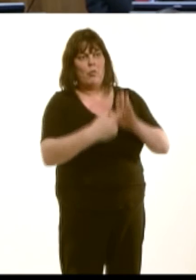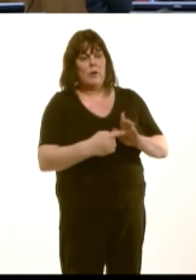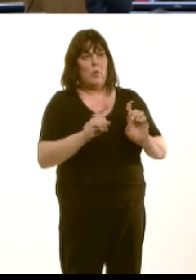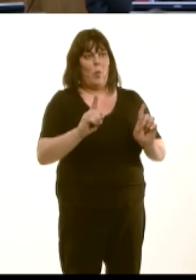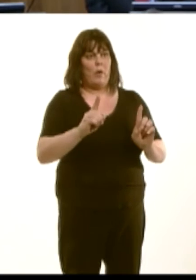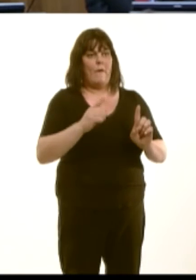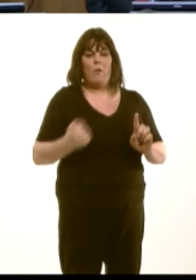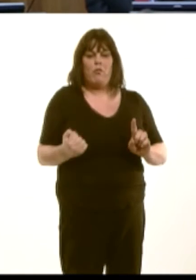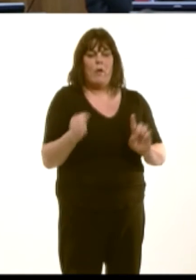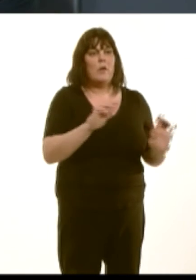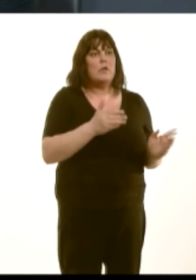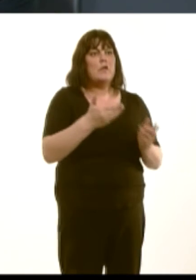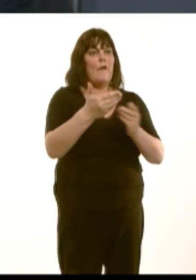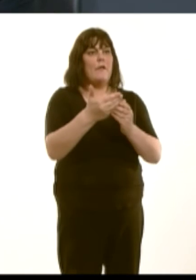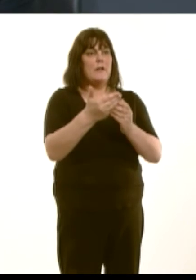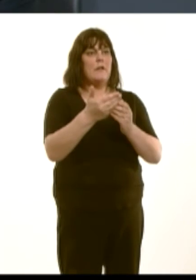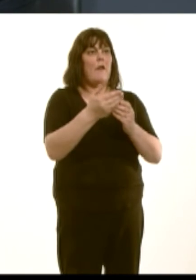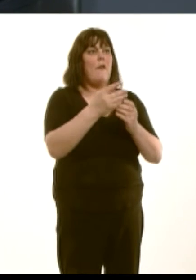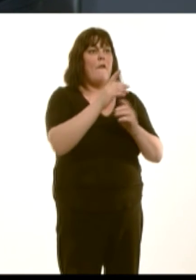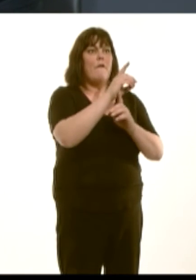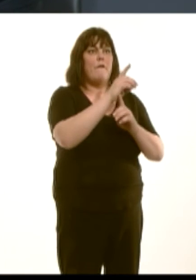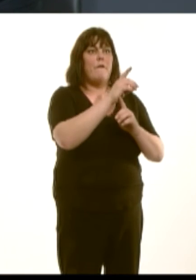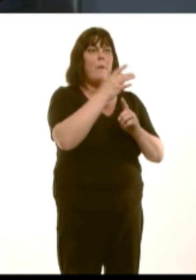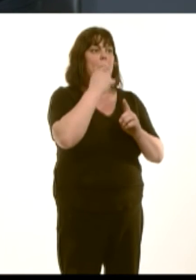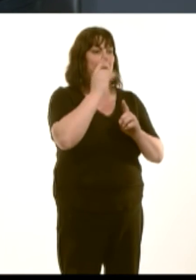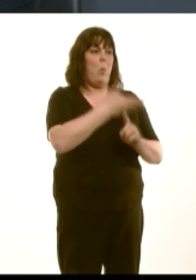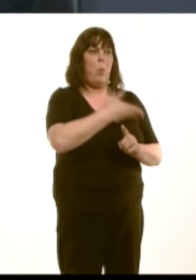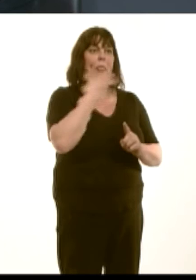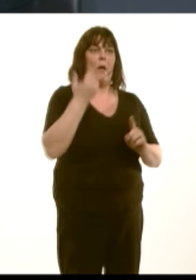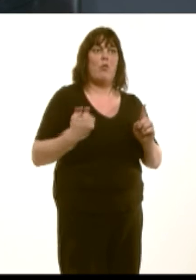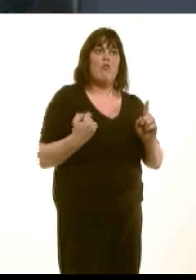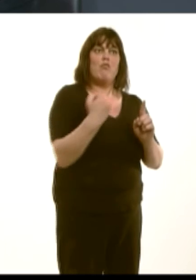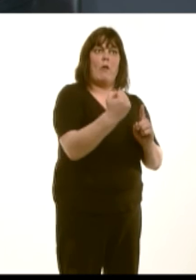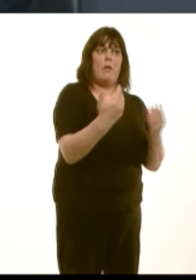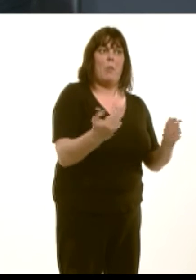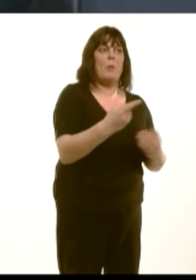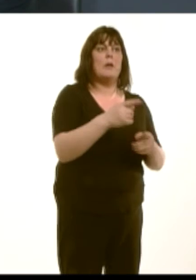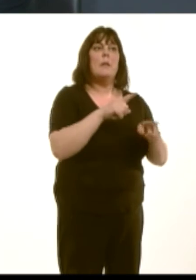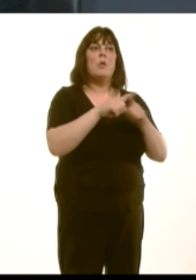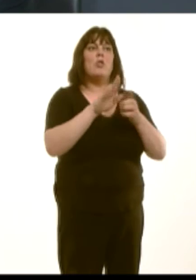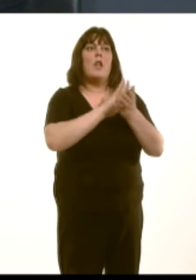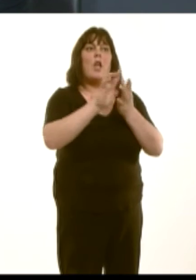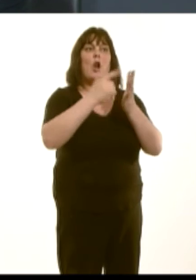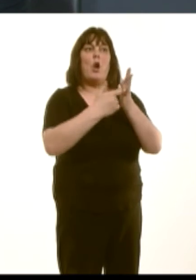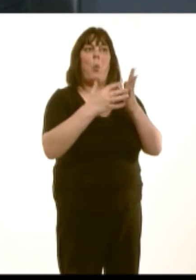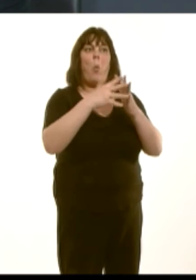of rail services to those communities currently without, with a specific mention of Hirwaun in my constituency.